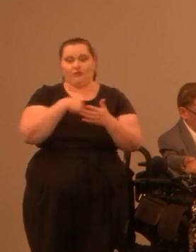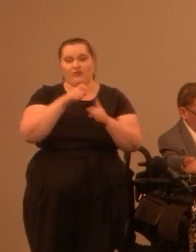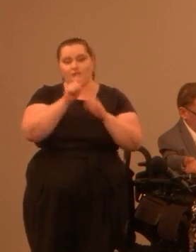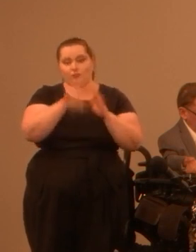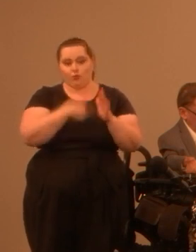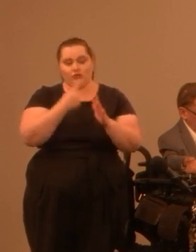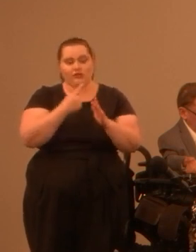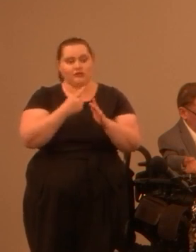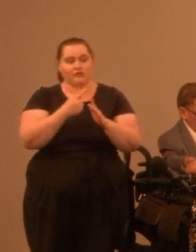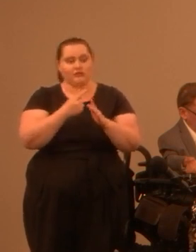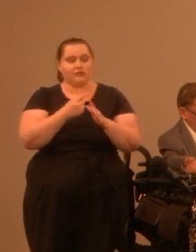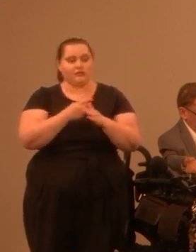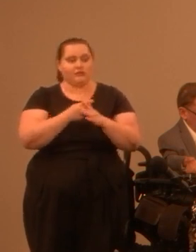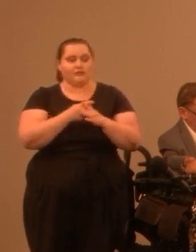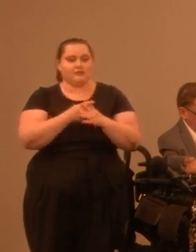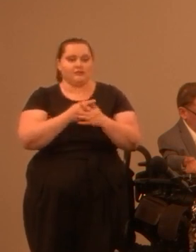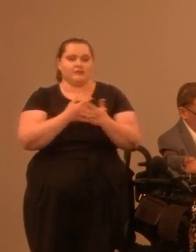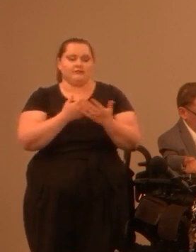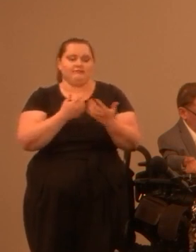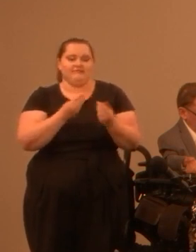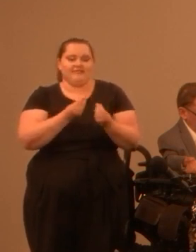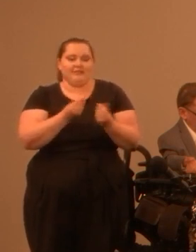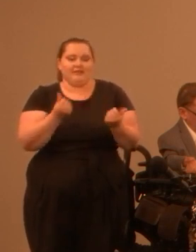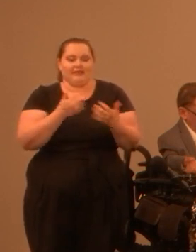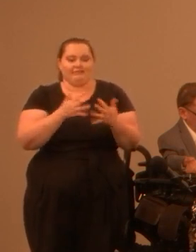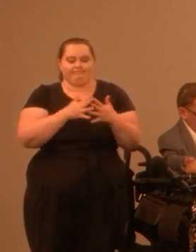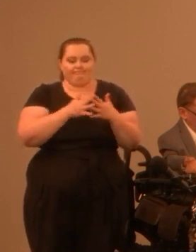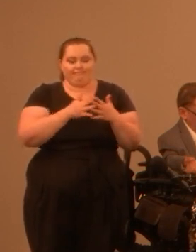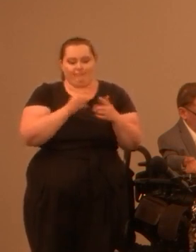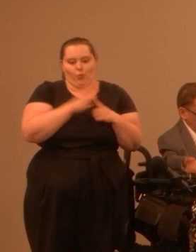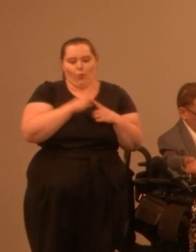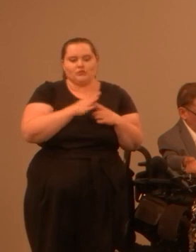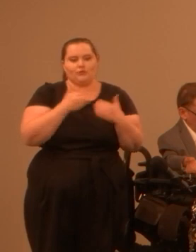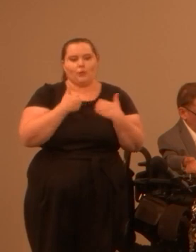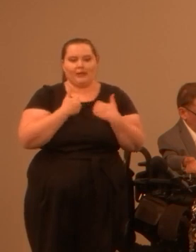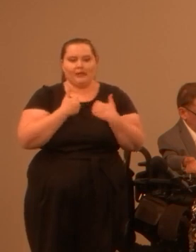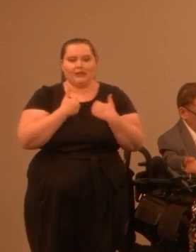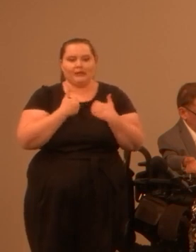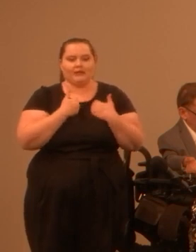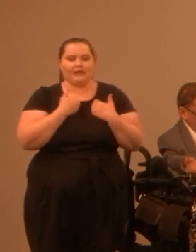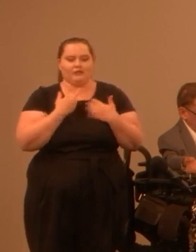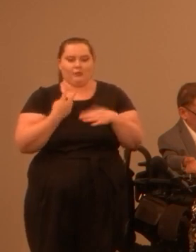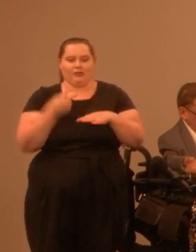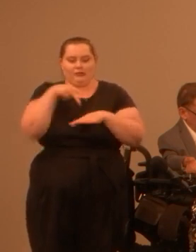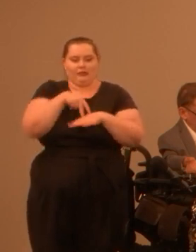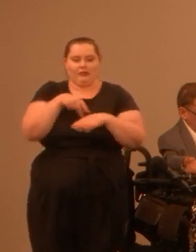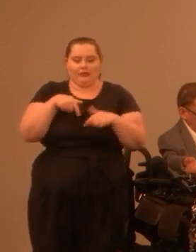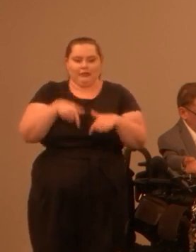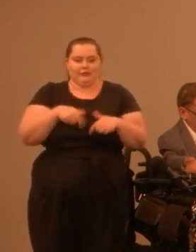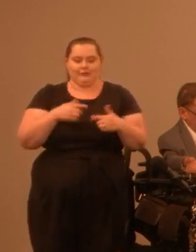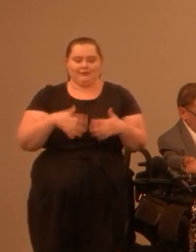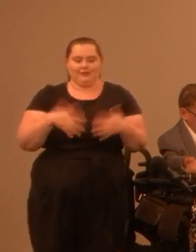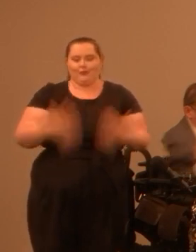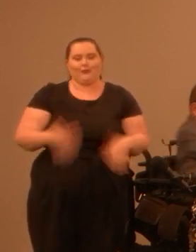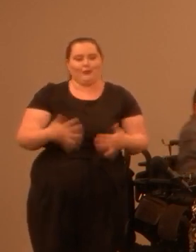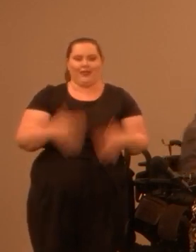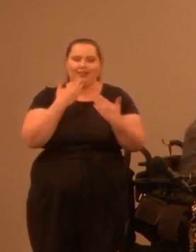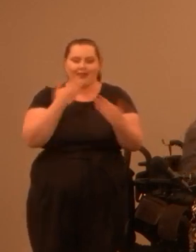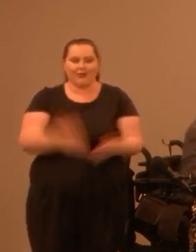you know, something that really means a lot to me and to be standing up here is just incredible. So thank you.